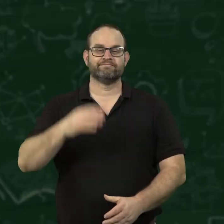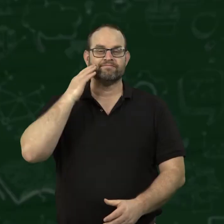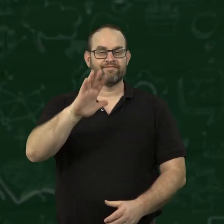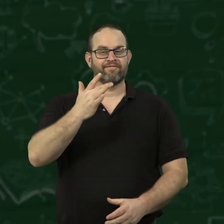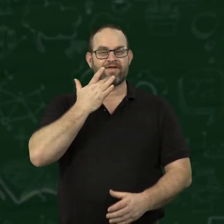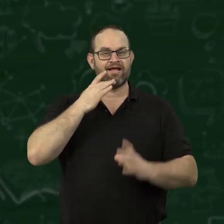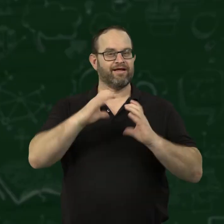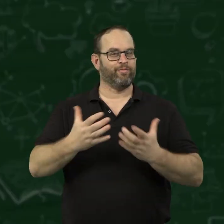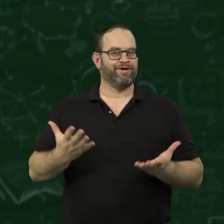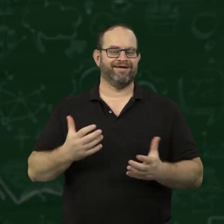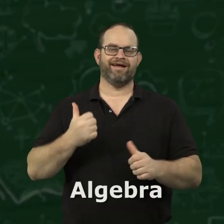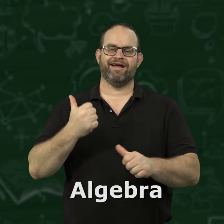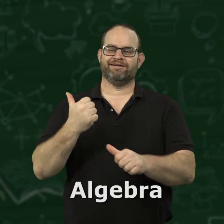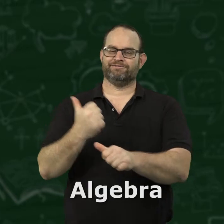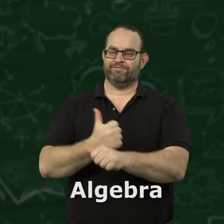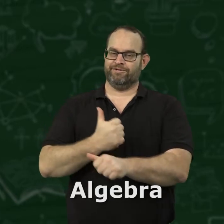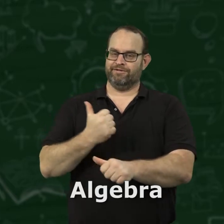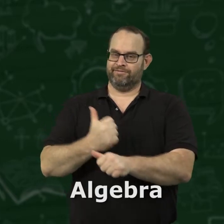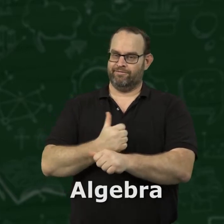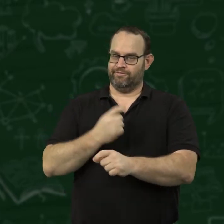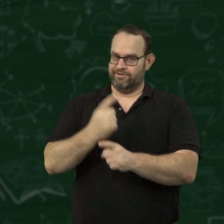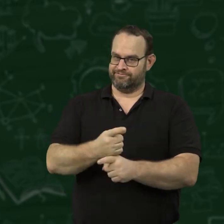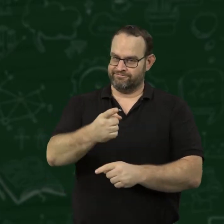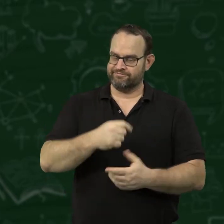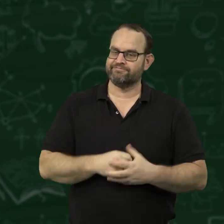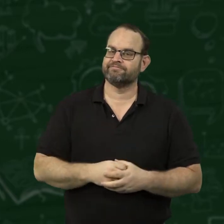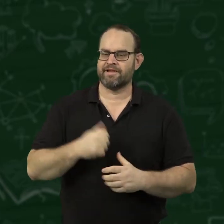I know Algebra is your favorite class!